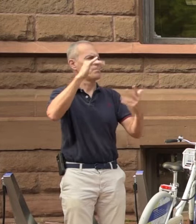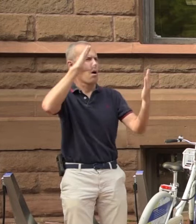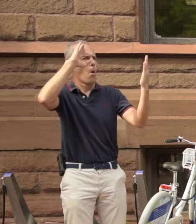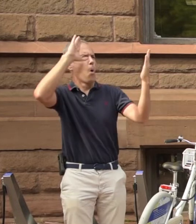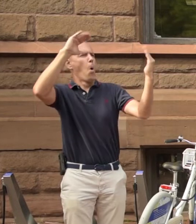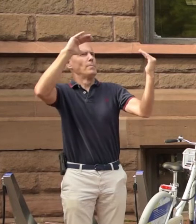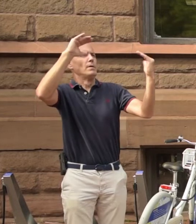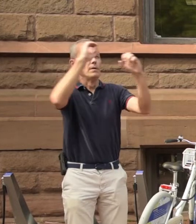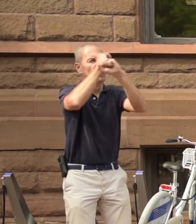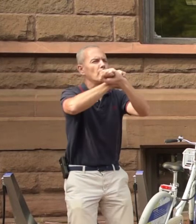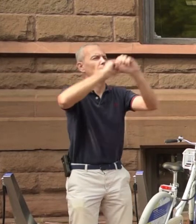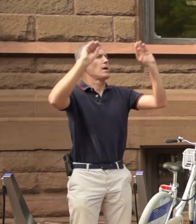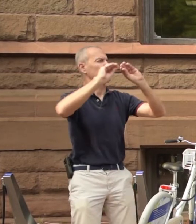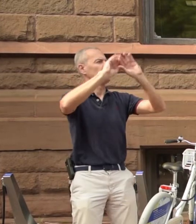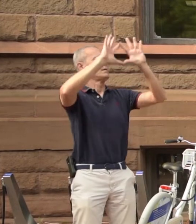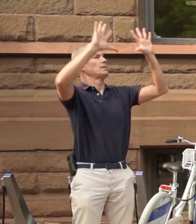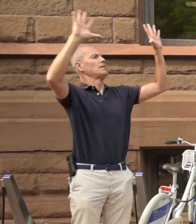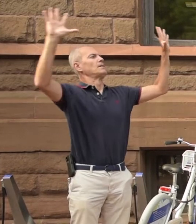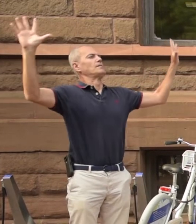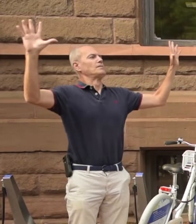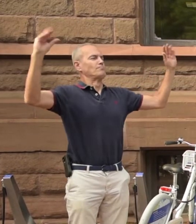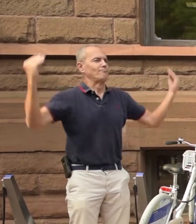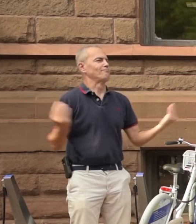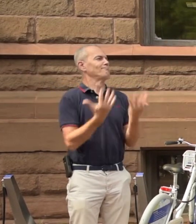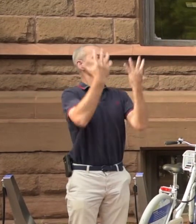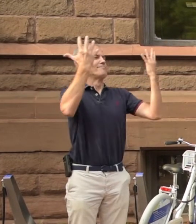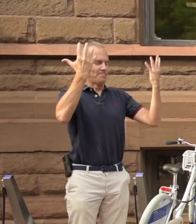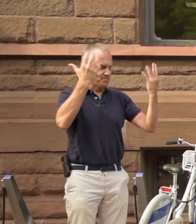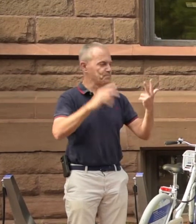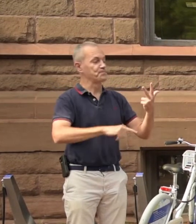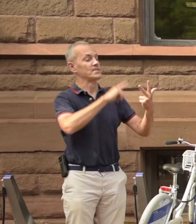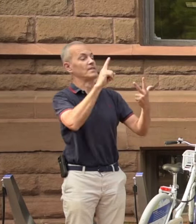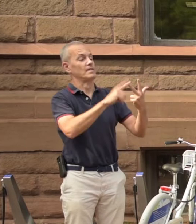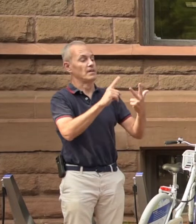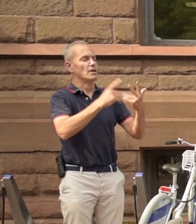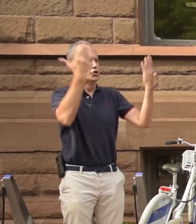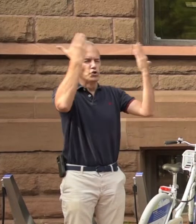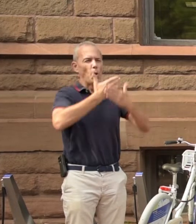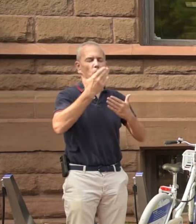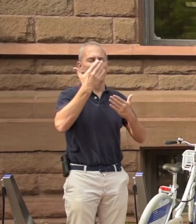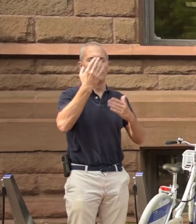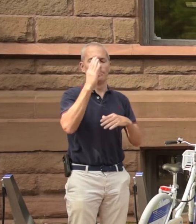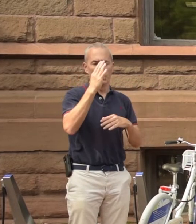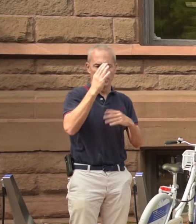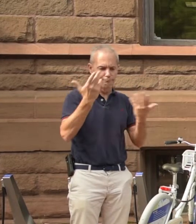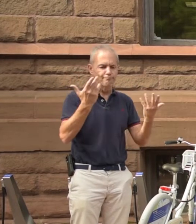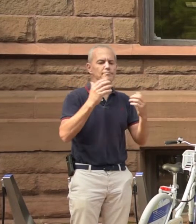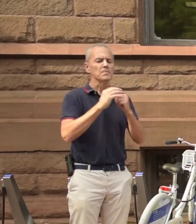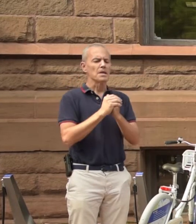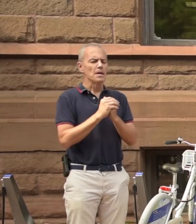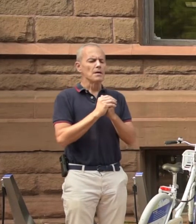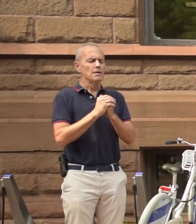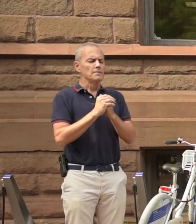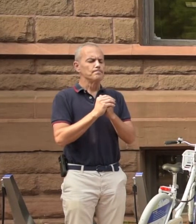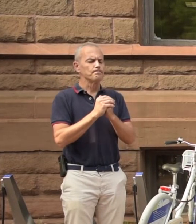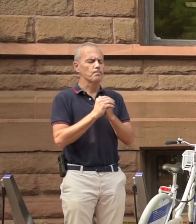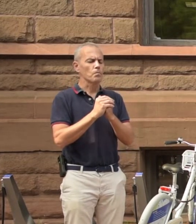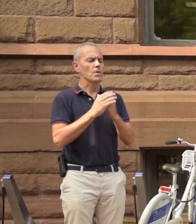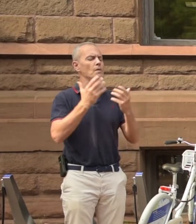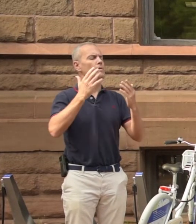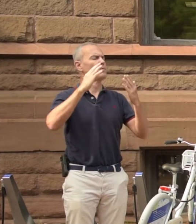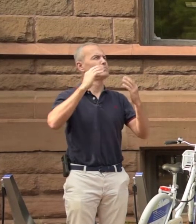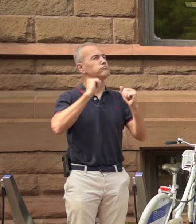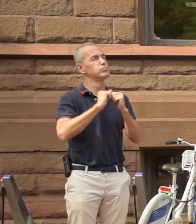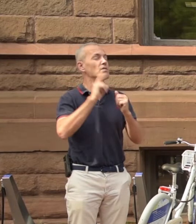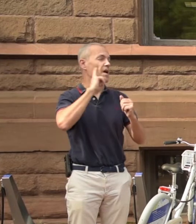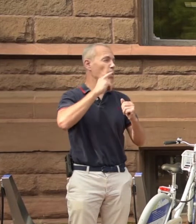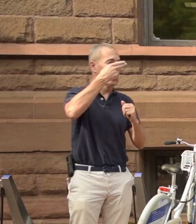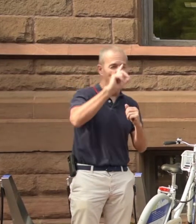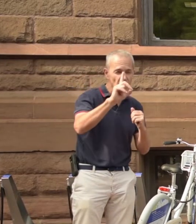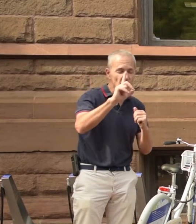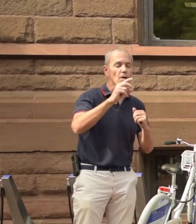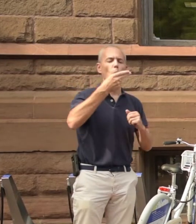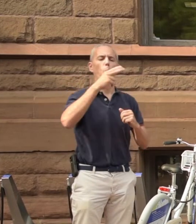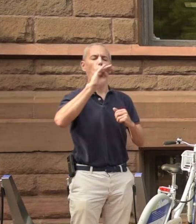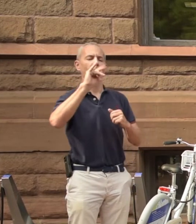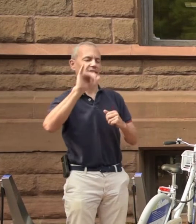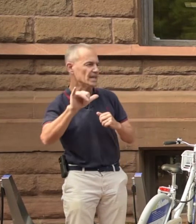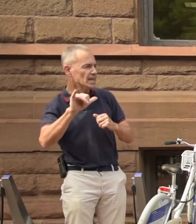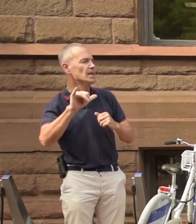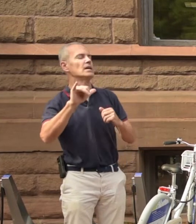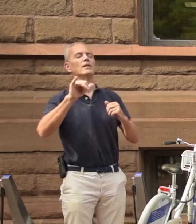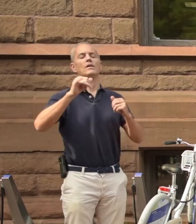Yellow is for hope, a vision of the future, to inspire people. Dark blue...